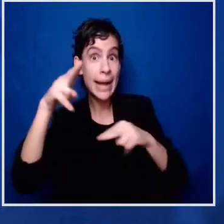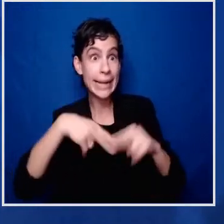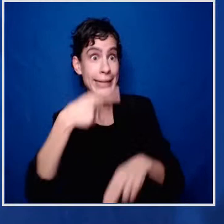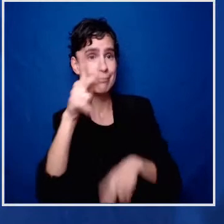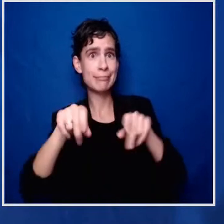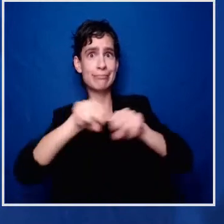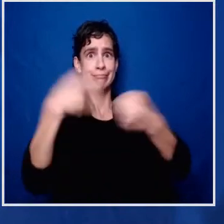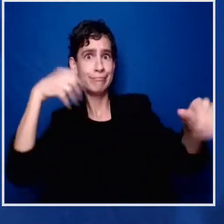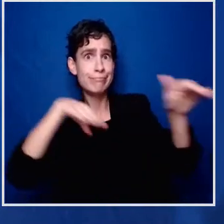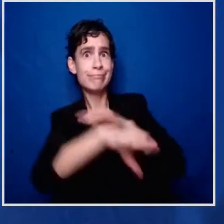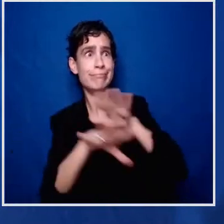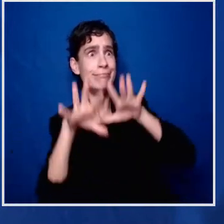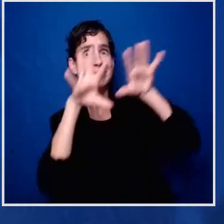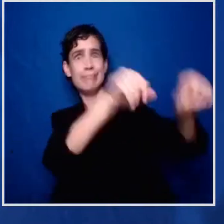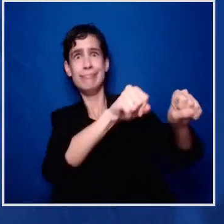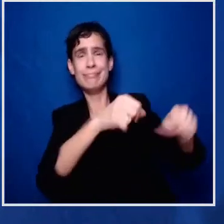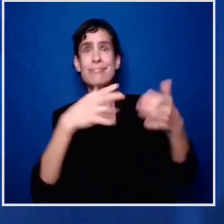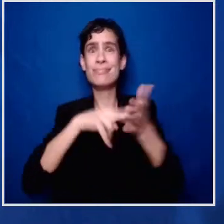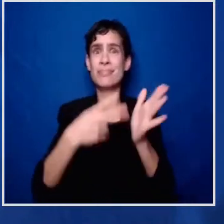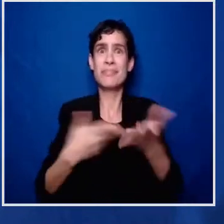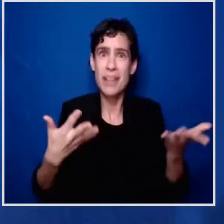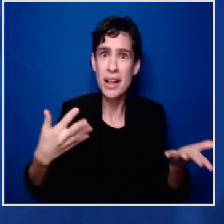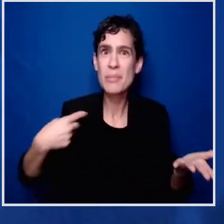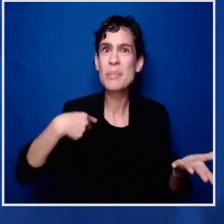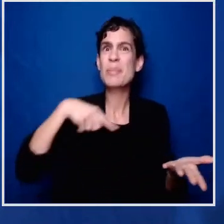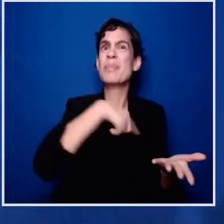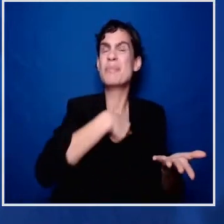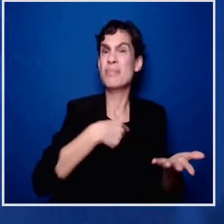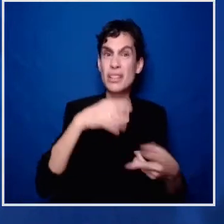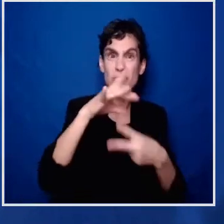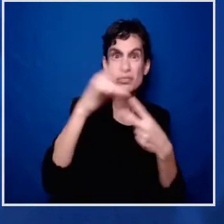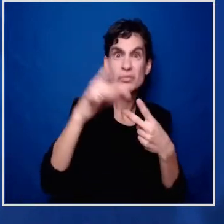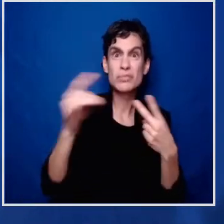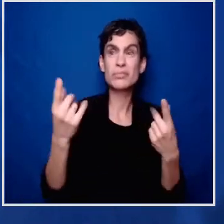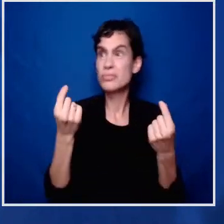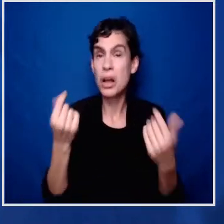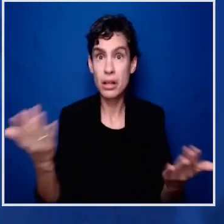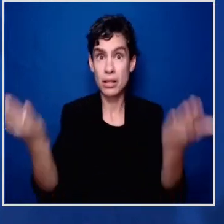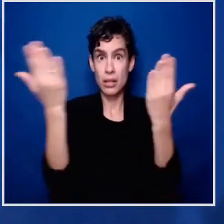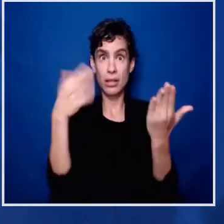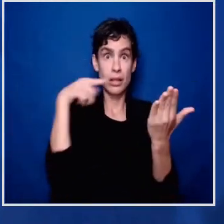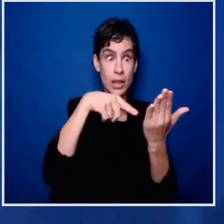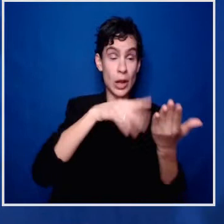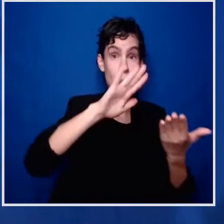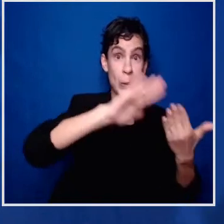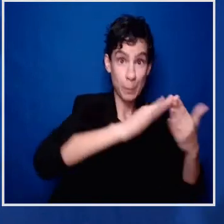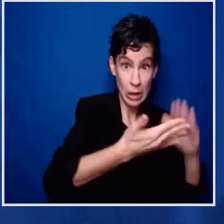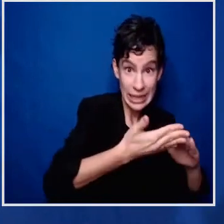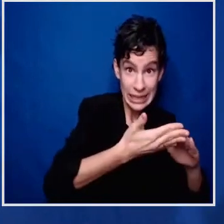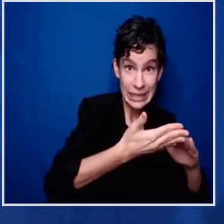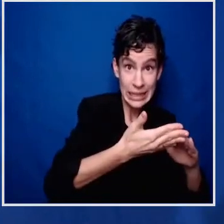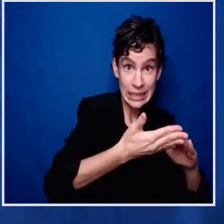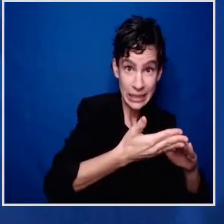DO WE CHOOSE CHAOS, OR DO WE CHOOSE COMMUNITY? I BELIEVE THAT THIS IS A QUESTION THAT WE CAN ONLY ANSWER